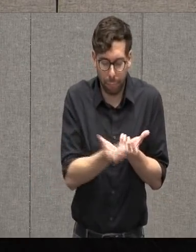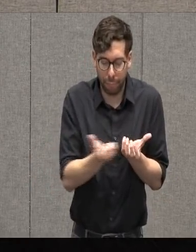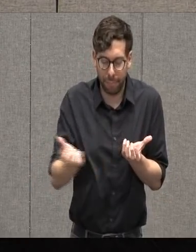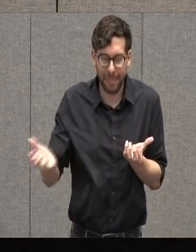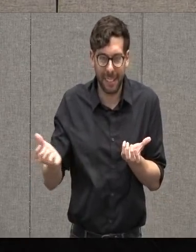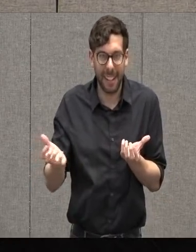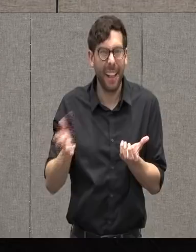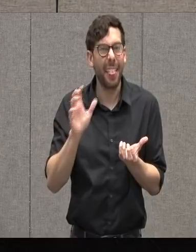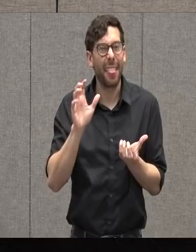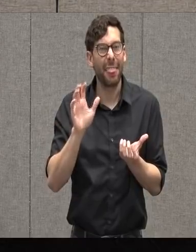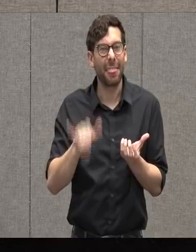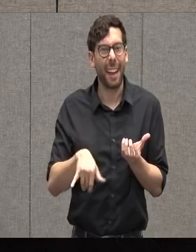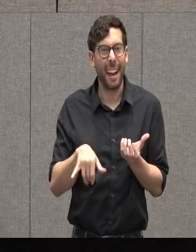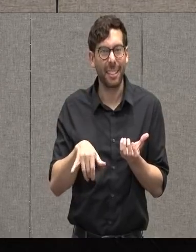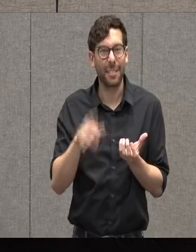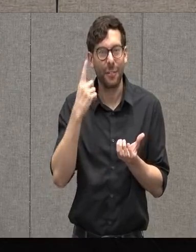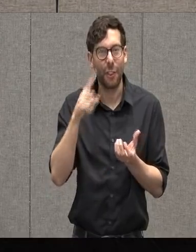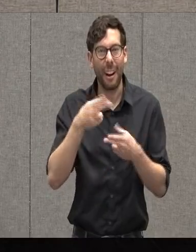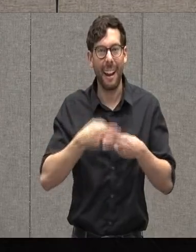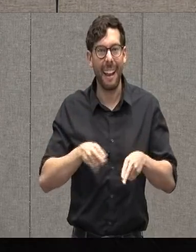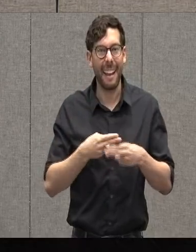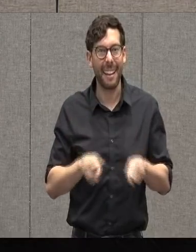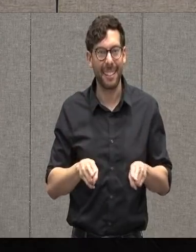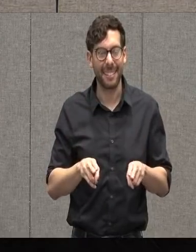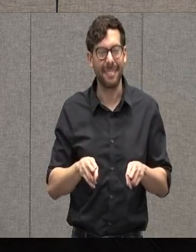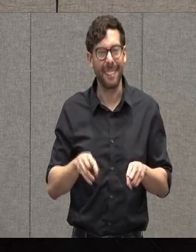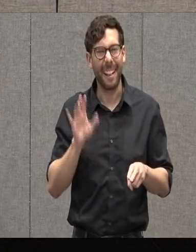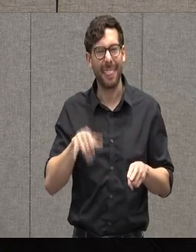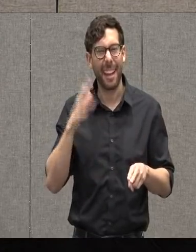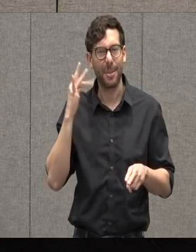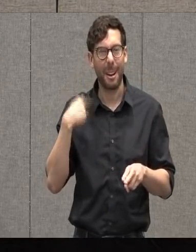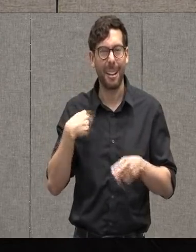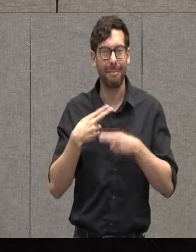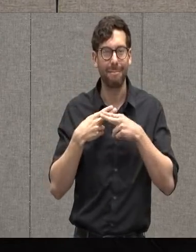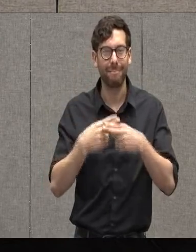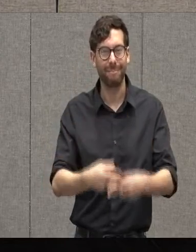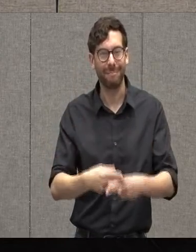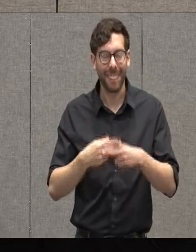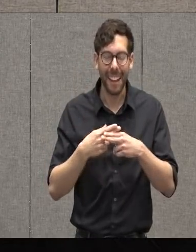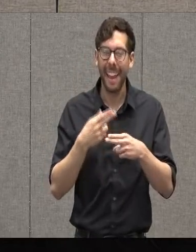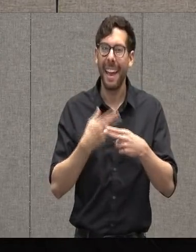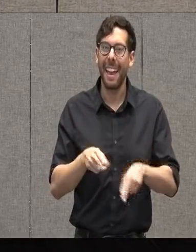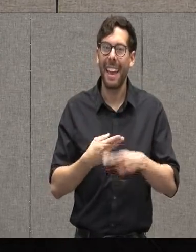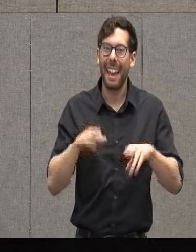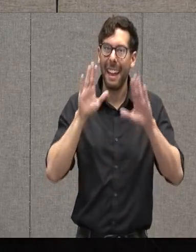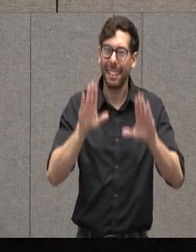Math, yeah. There's no eggs in here, obviously. Well, now it's obvious.